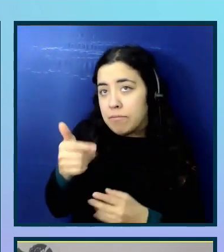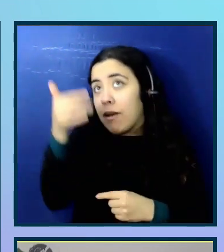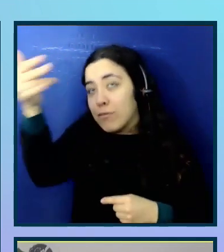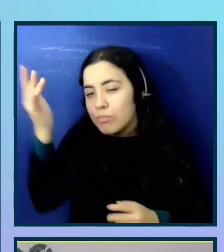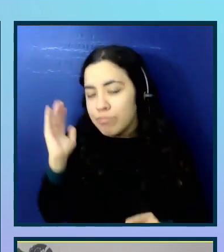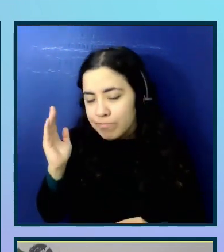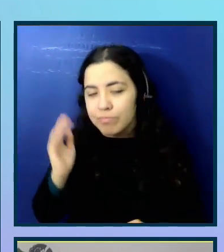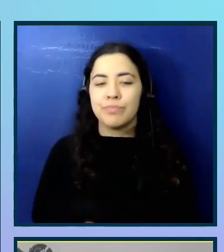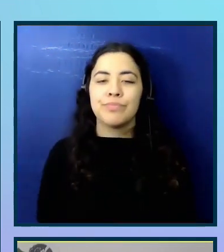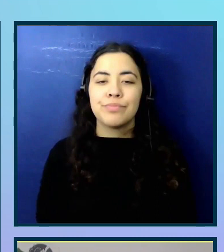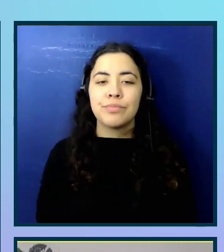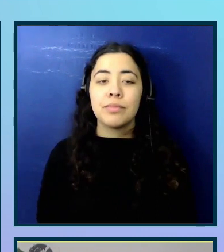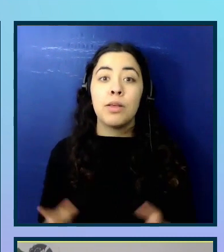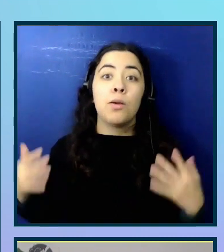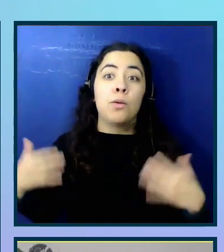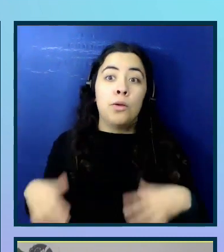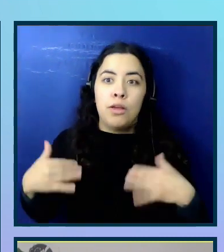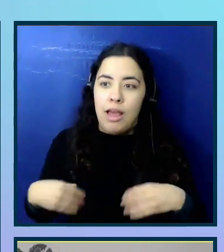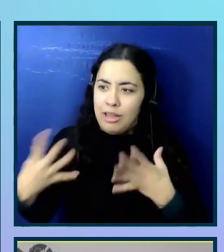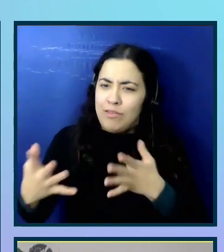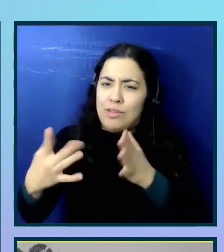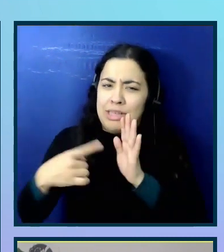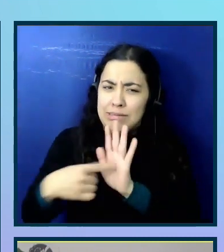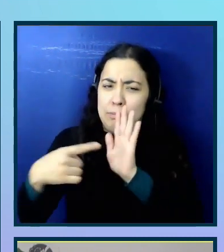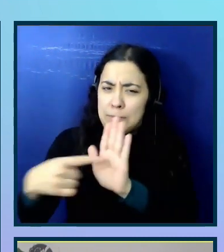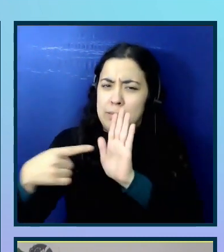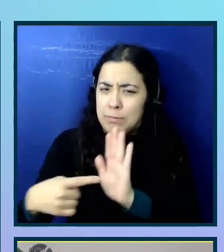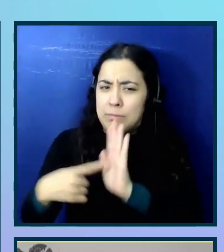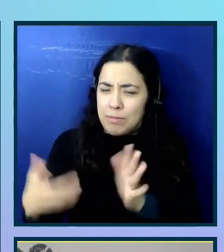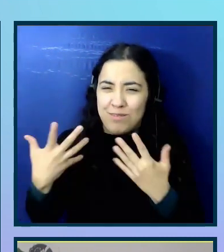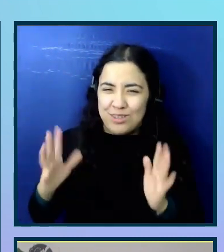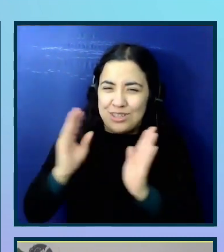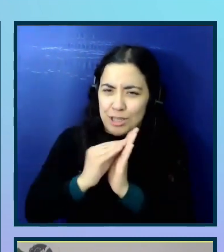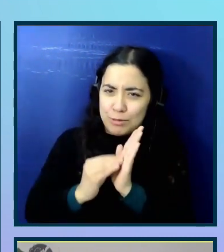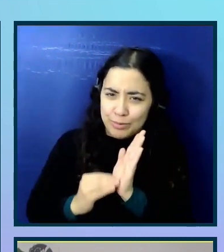So I gave you plenty of example of what two documents. The final question now is,